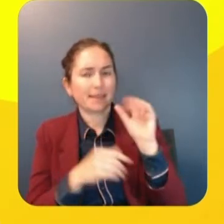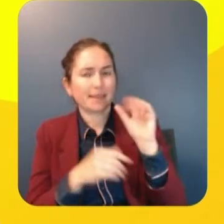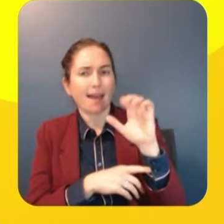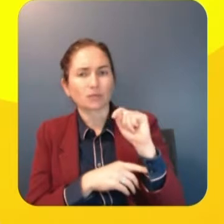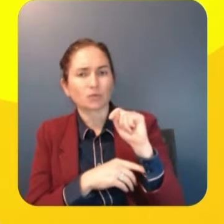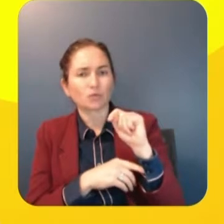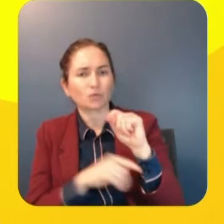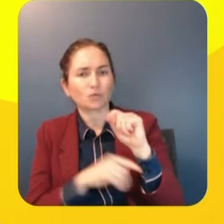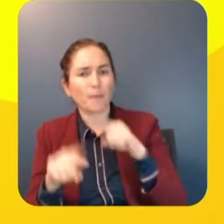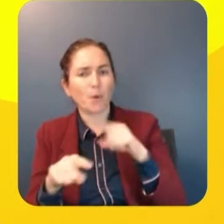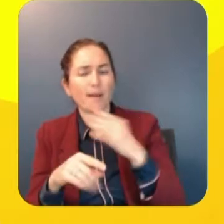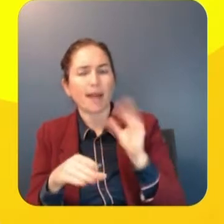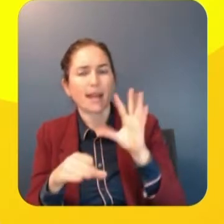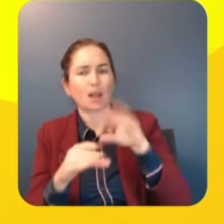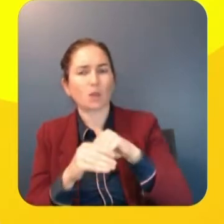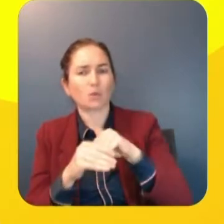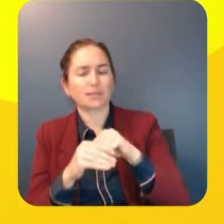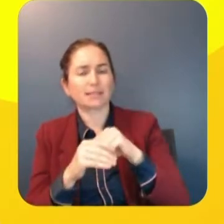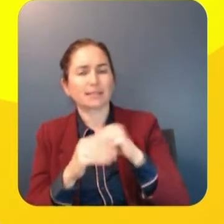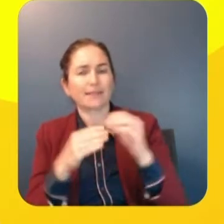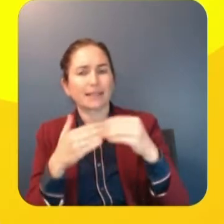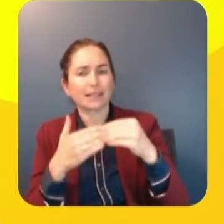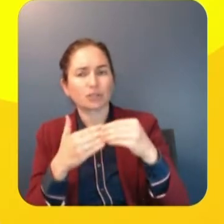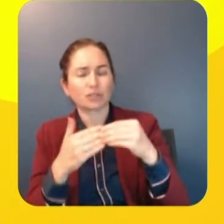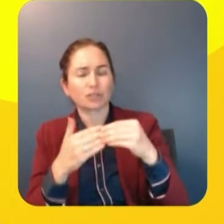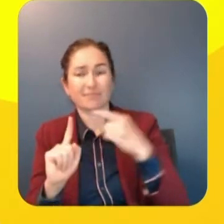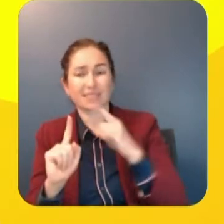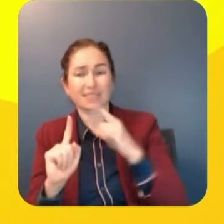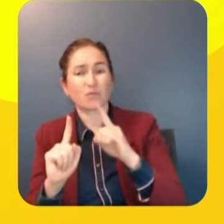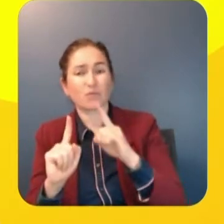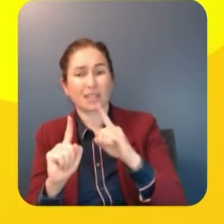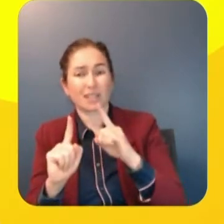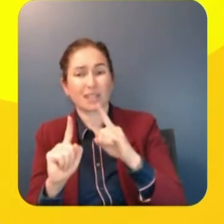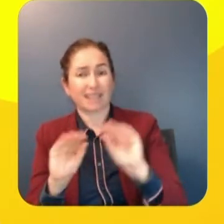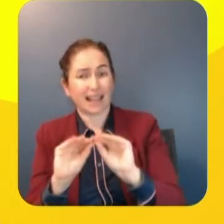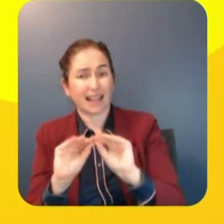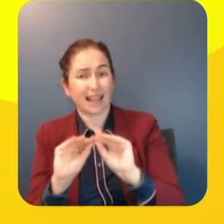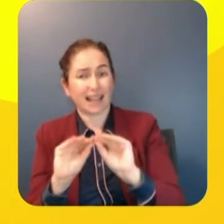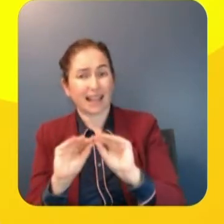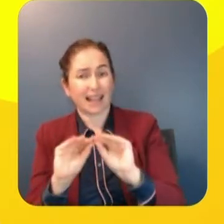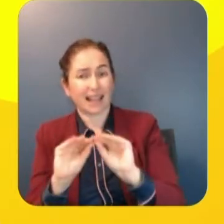So, the (UNKNOWN) report is really clear around the need for model-inclusive leadership.